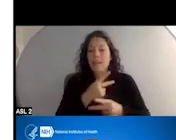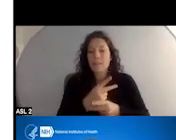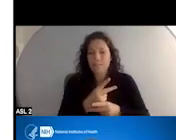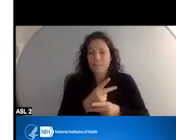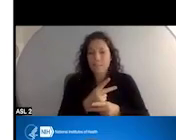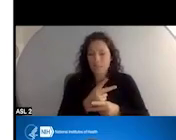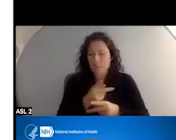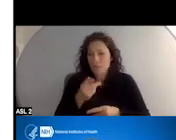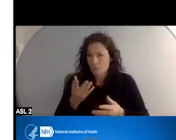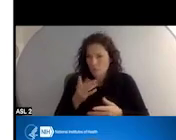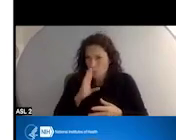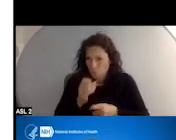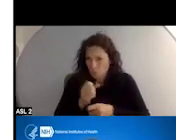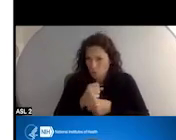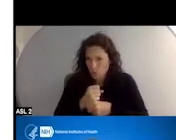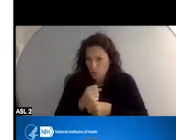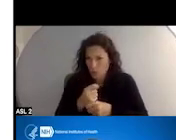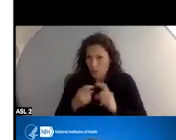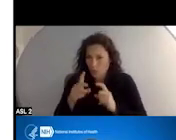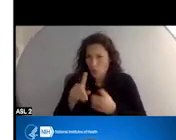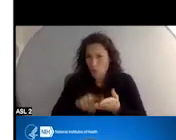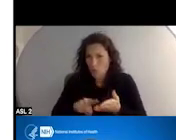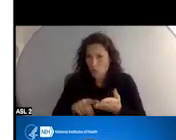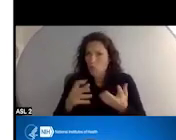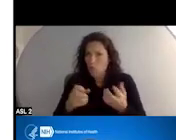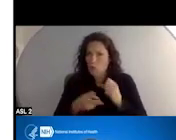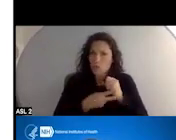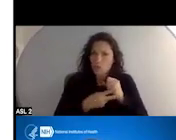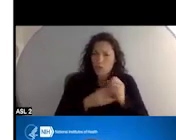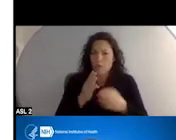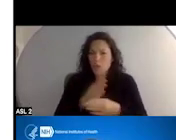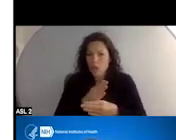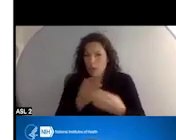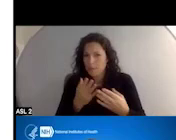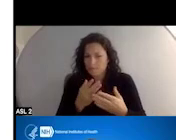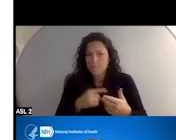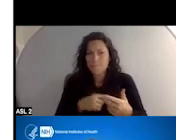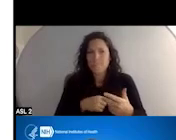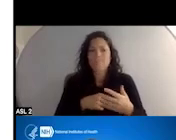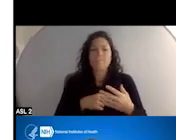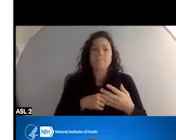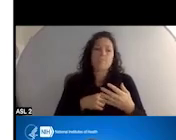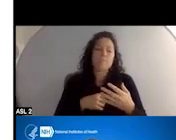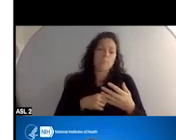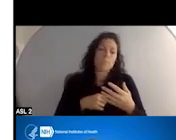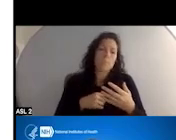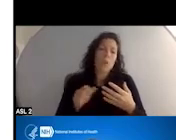that you are proposing to preserve and share? Some other information to include relates